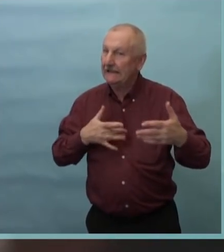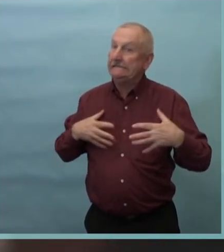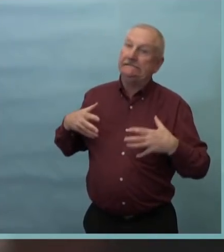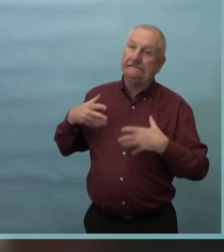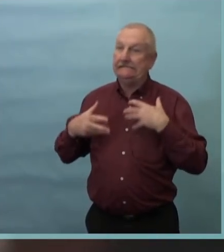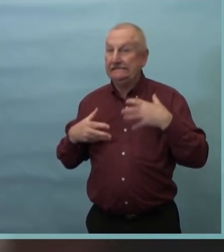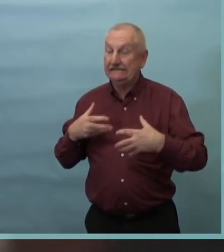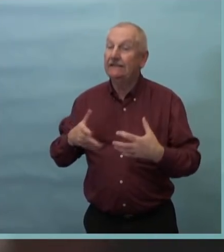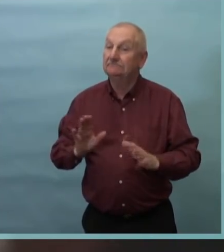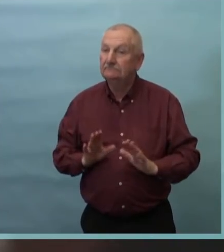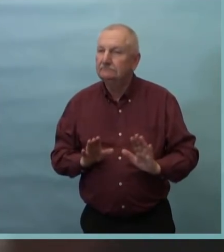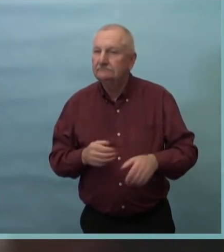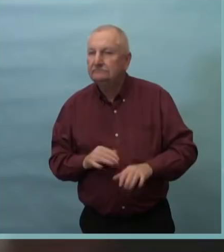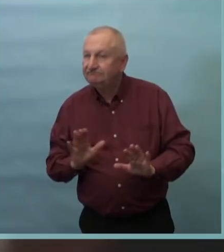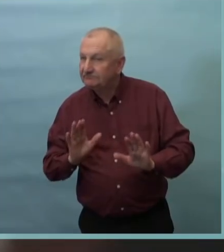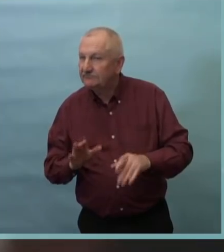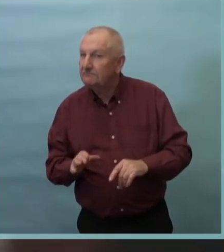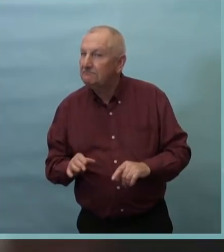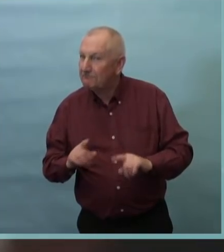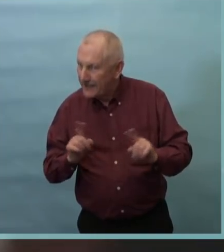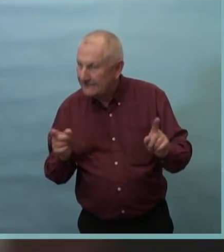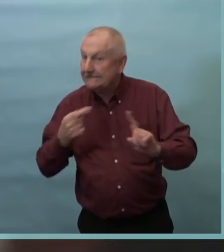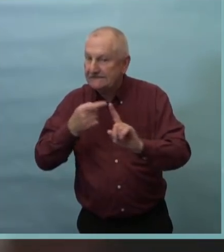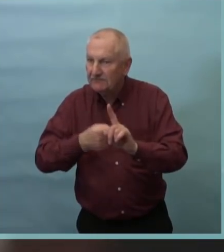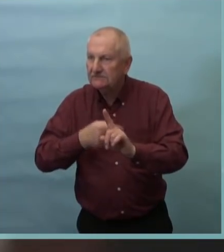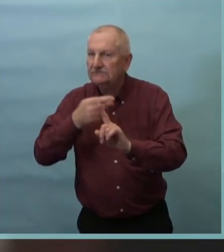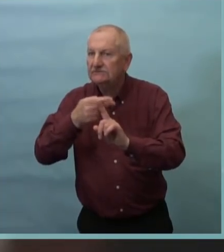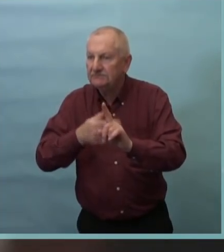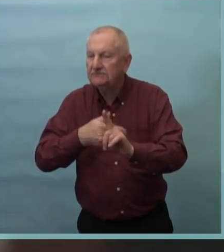it's gonna actually be better for the healthcare system and especially our